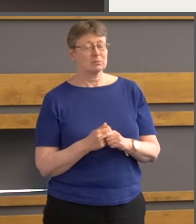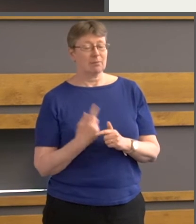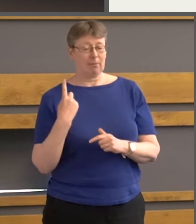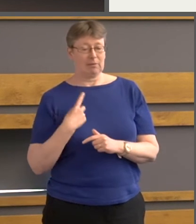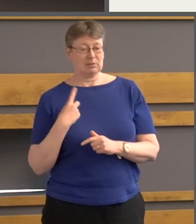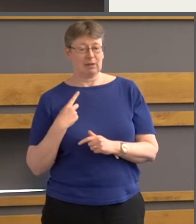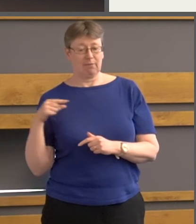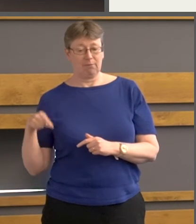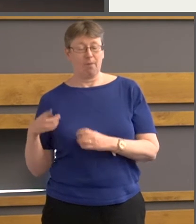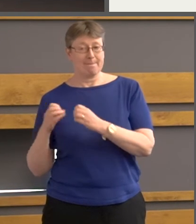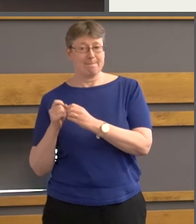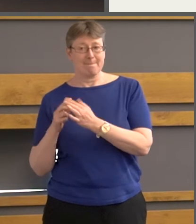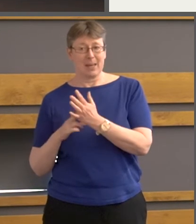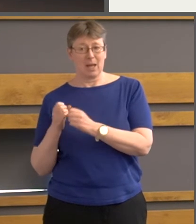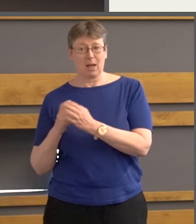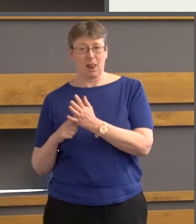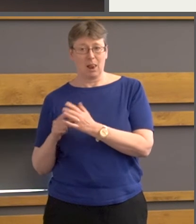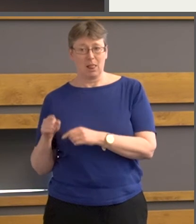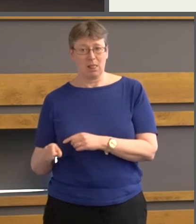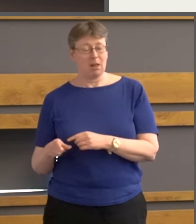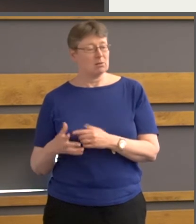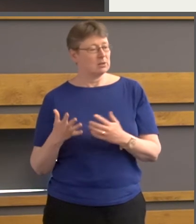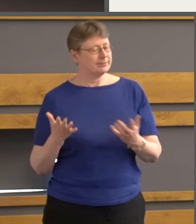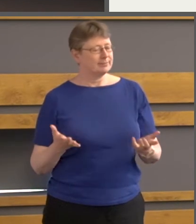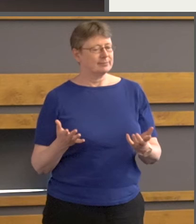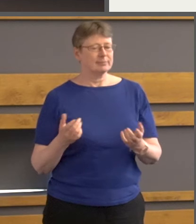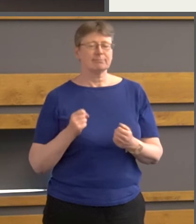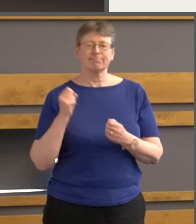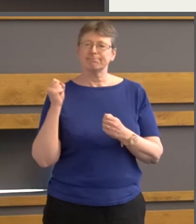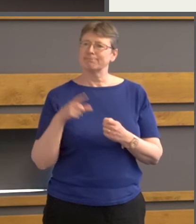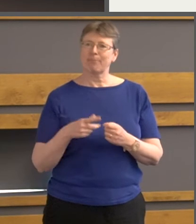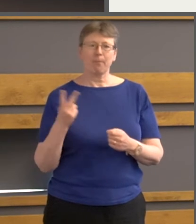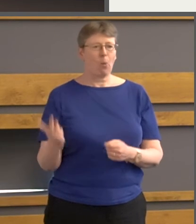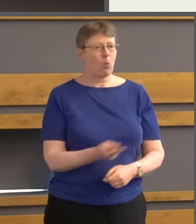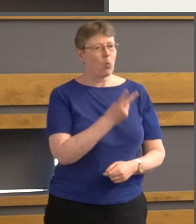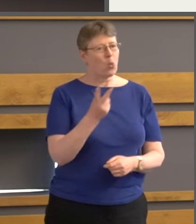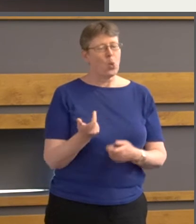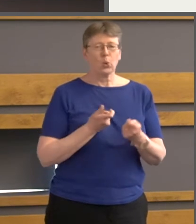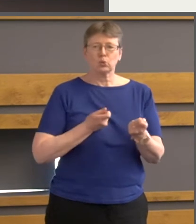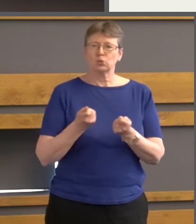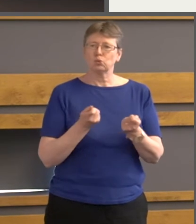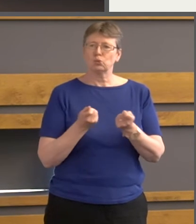I found that two industries which were dominated by Scots were jute and tea.